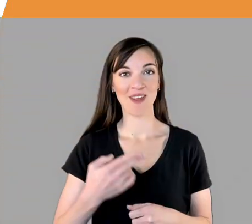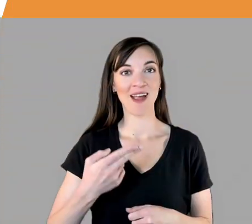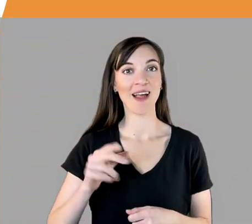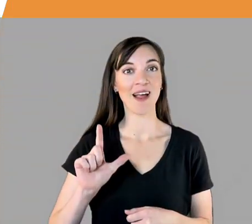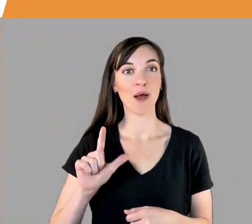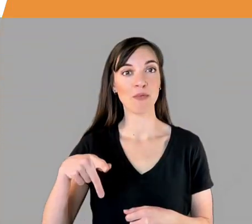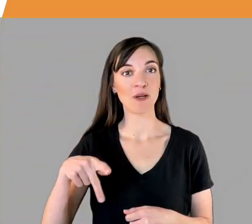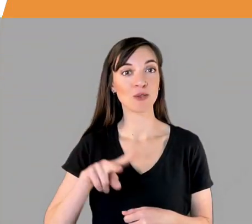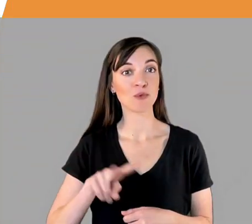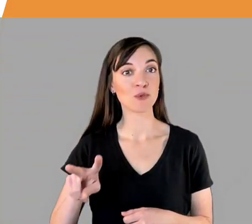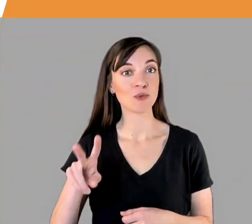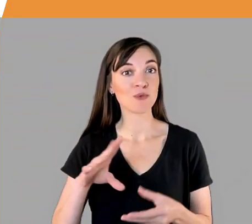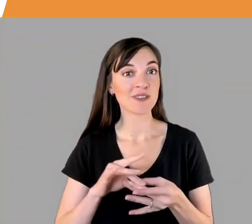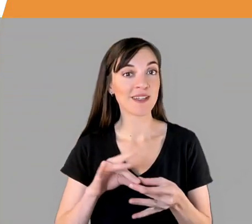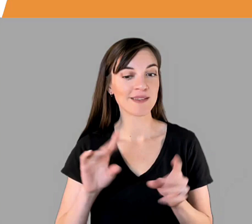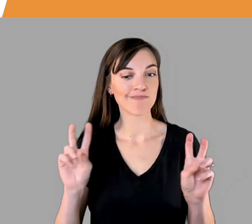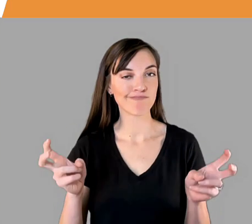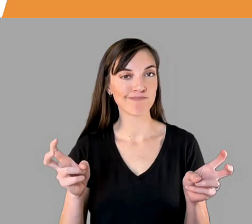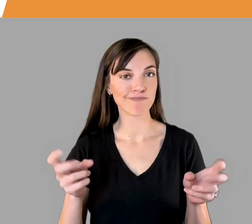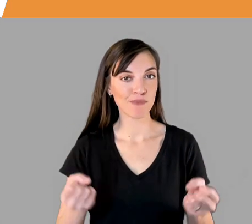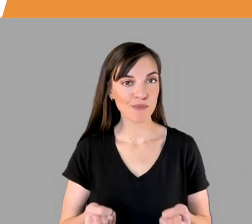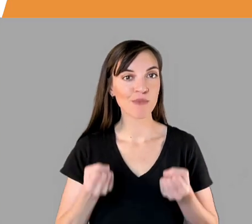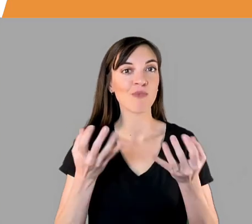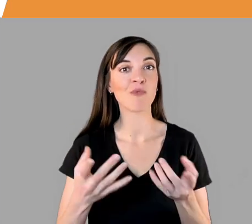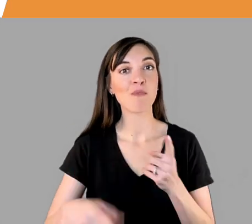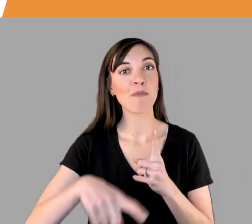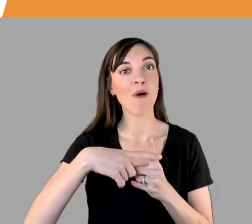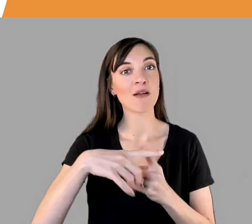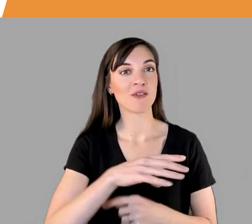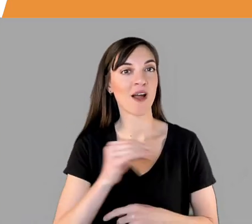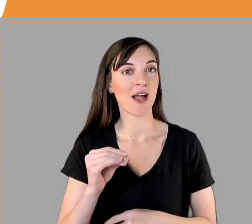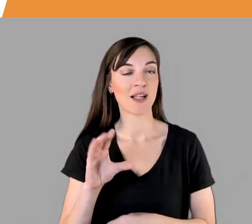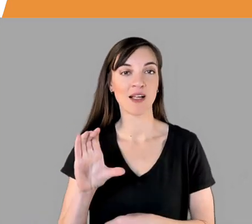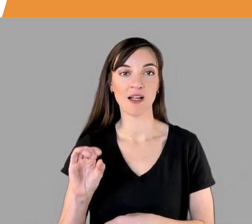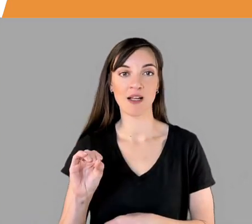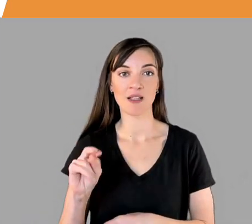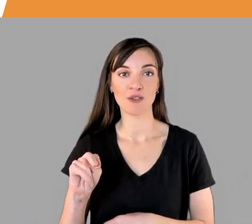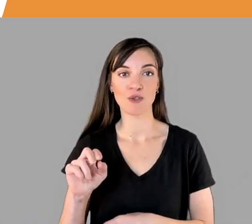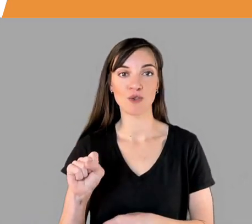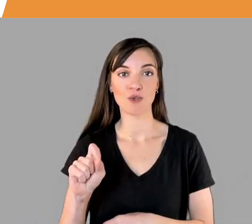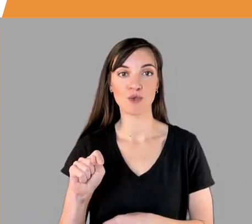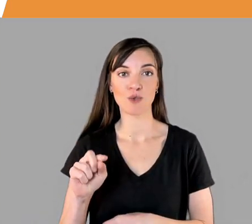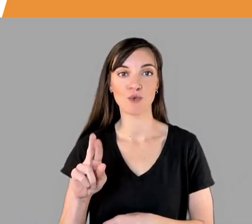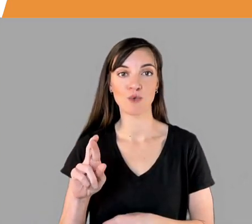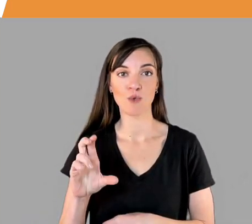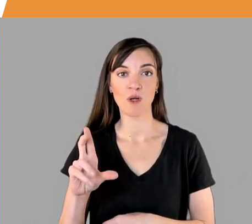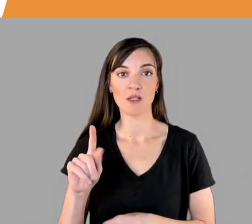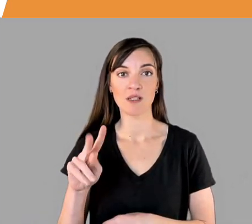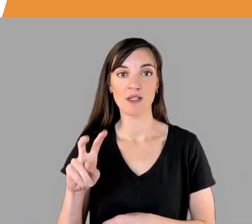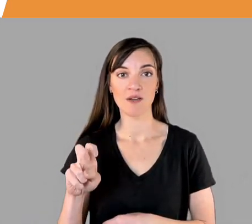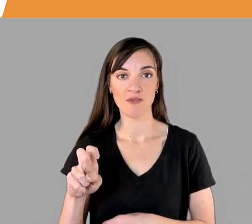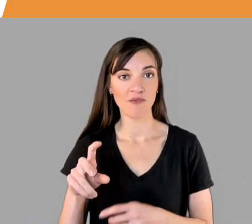HLP 22 states, “Provide positive and constructive feedback to guide students’ learning and behavior.”